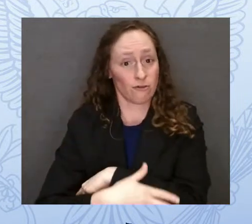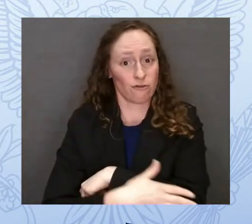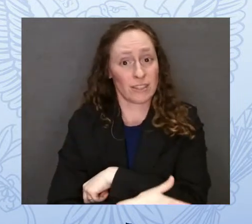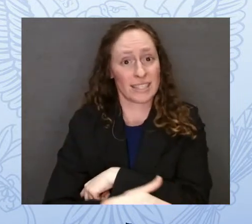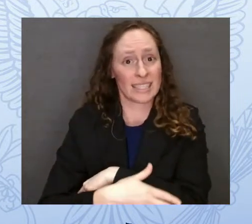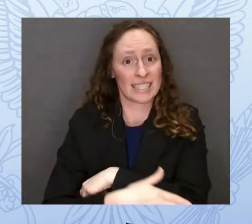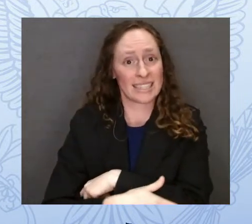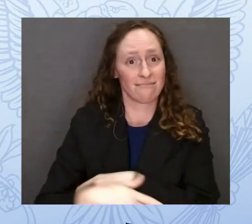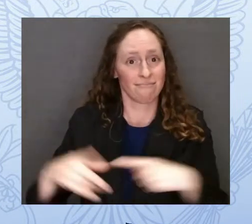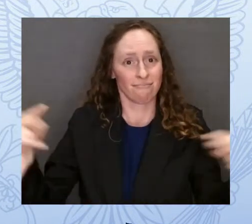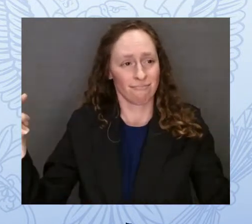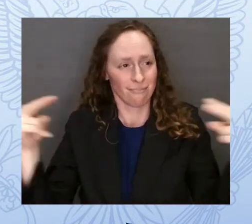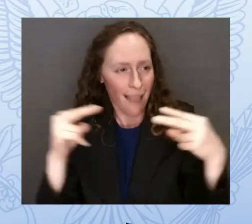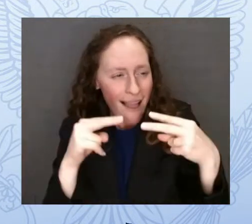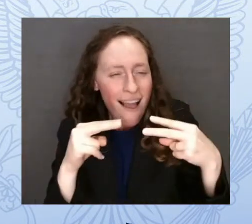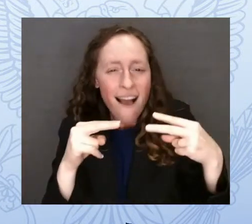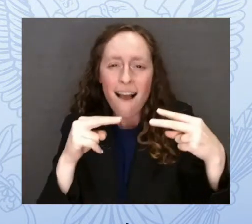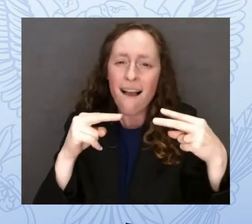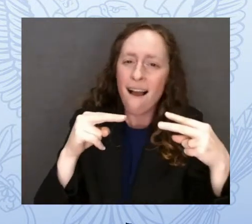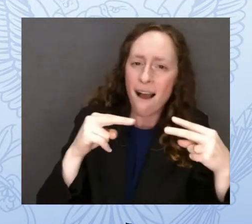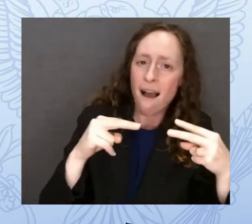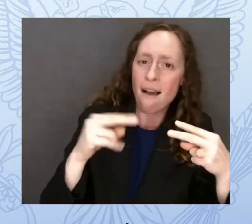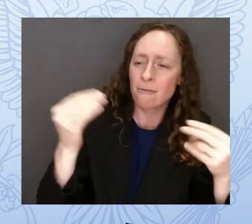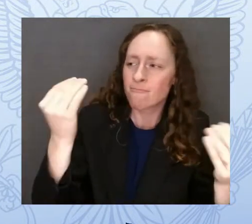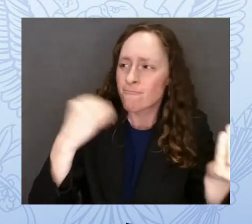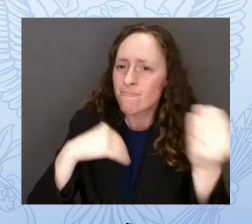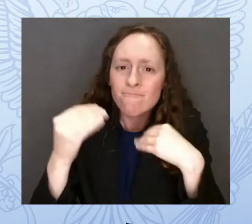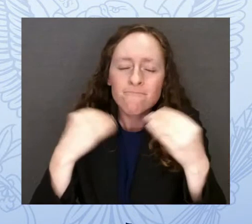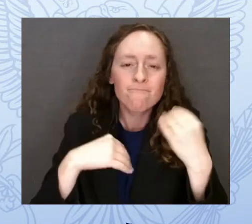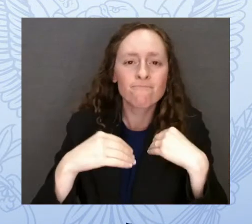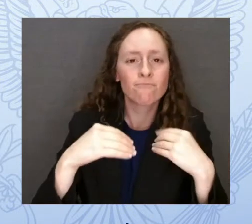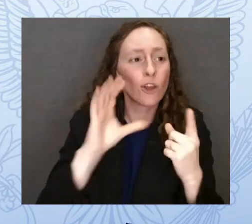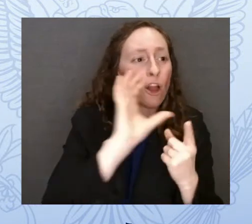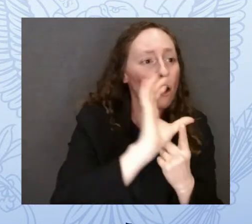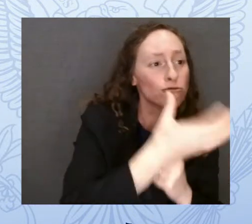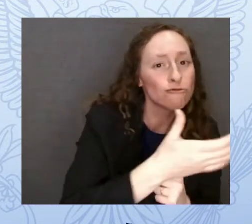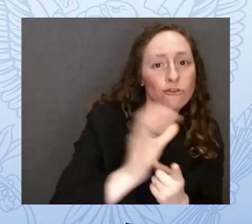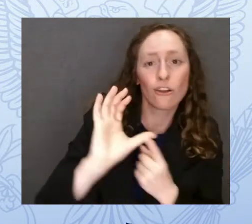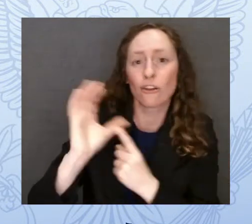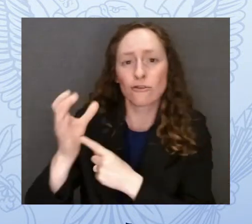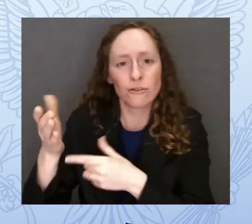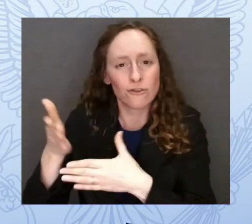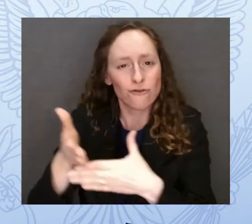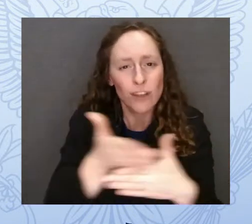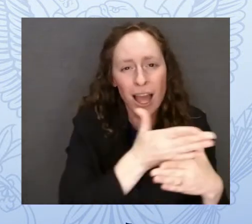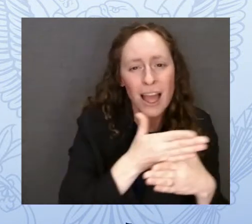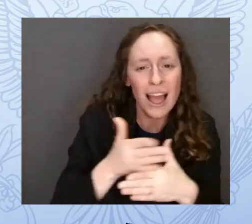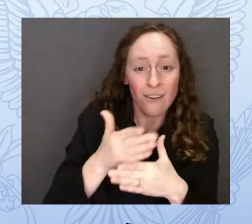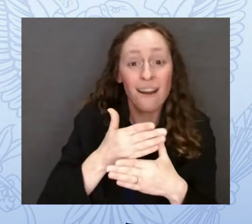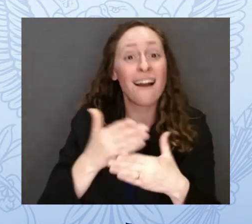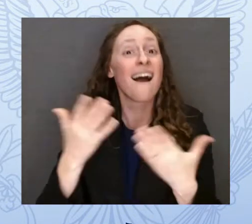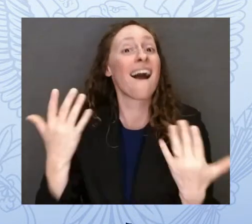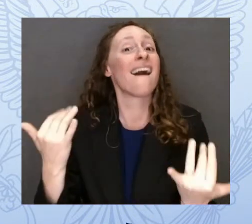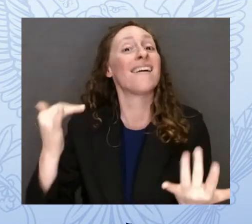It's summertime. It's my favorite season as a chef because there's this bounty of fruits and vegetables